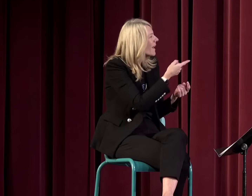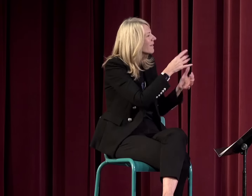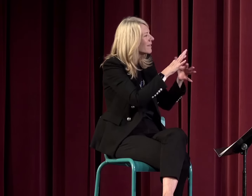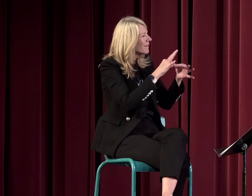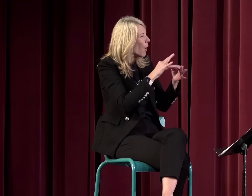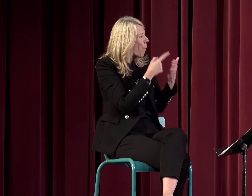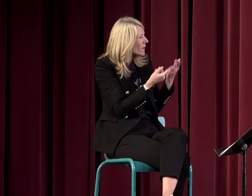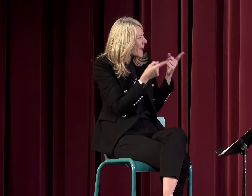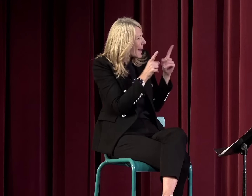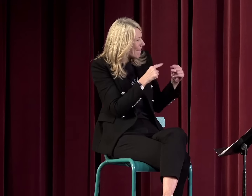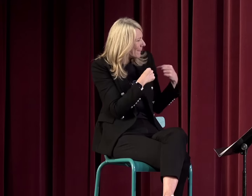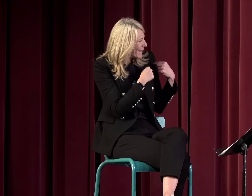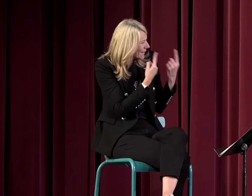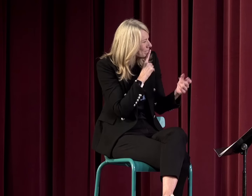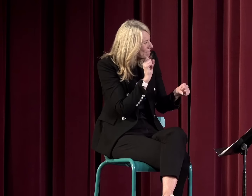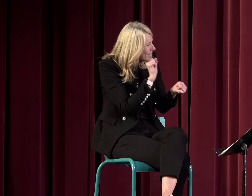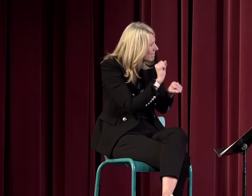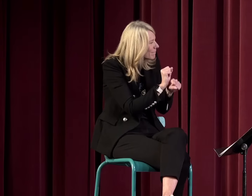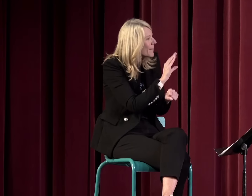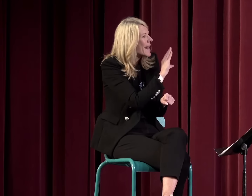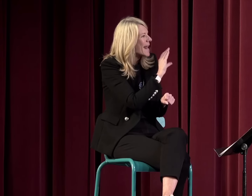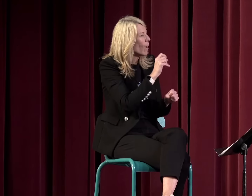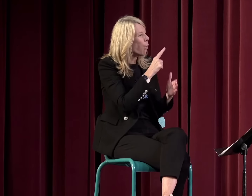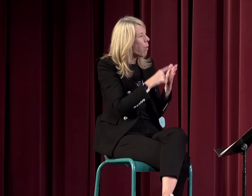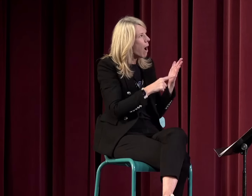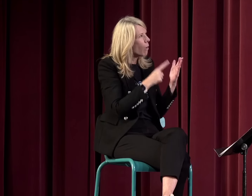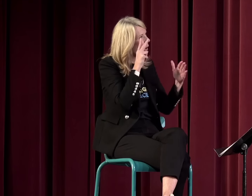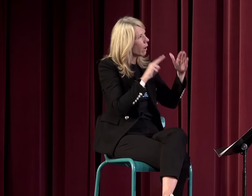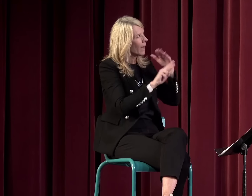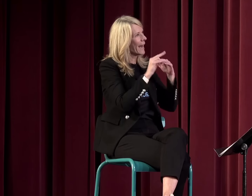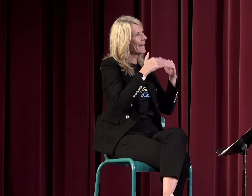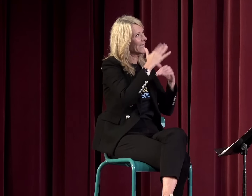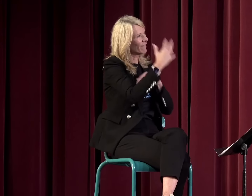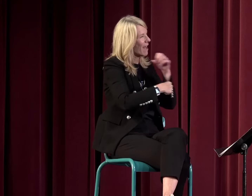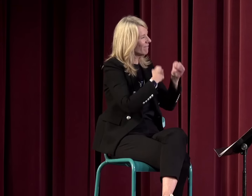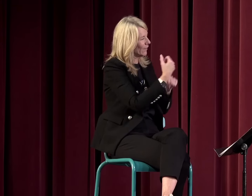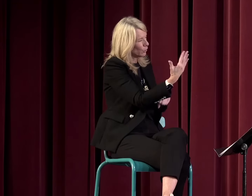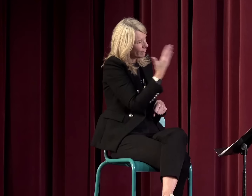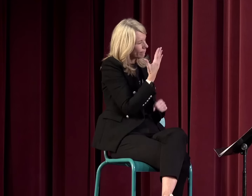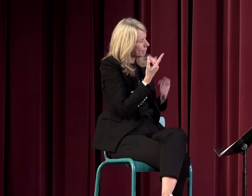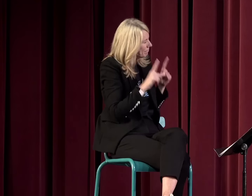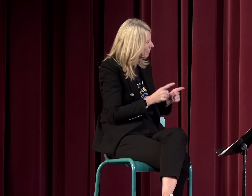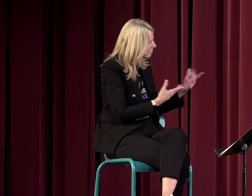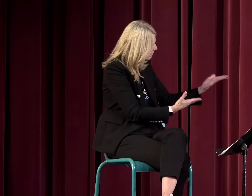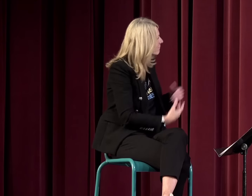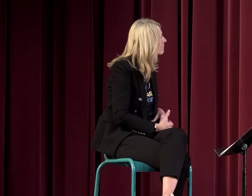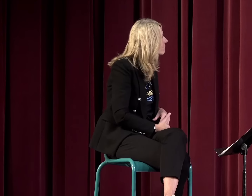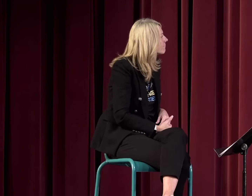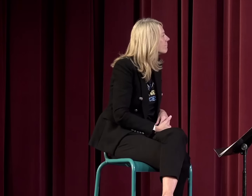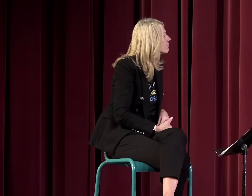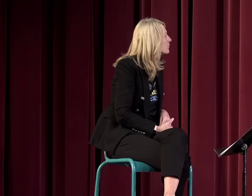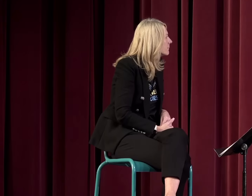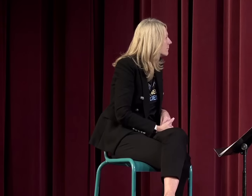they are able to do on Deaf genes. Can you talk about what we see happening in the next five years and